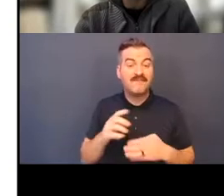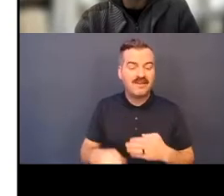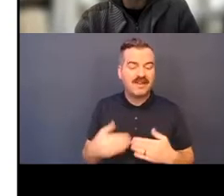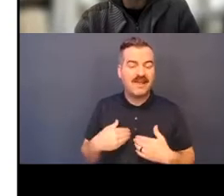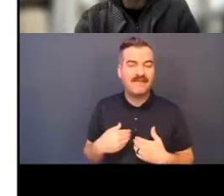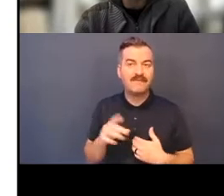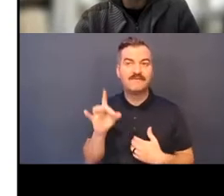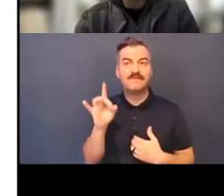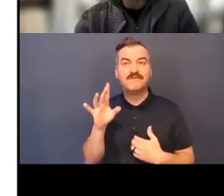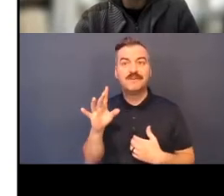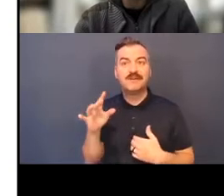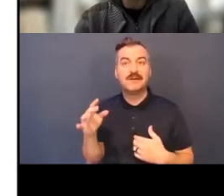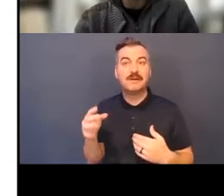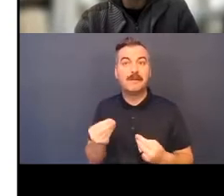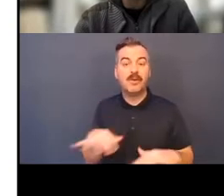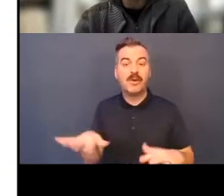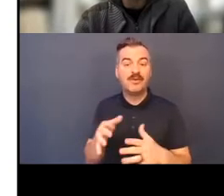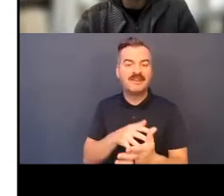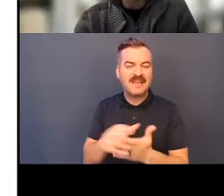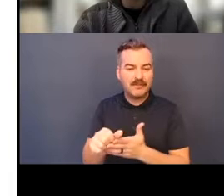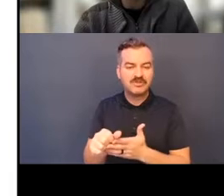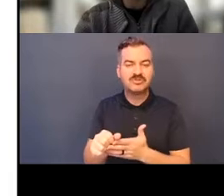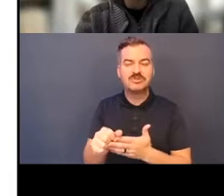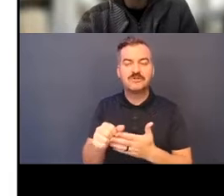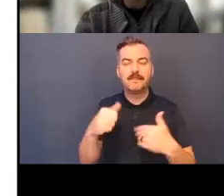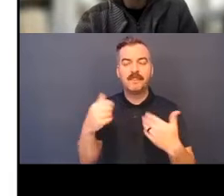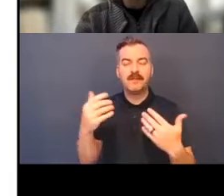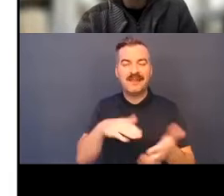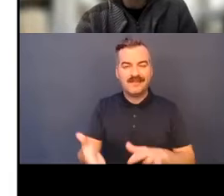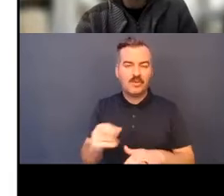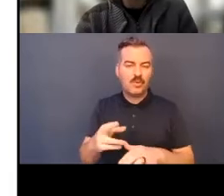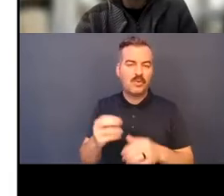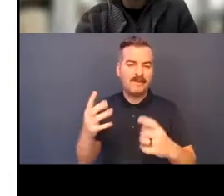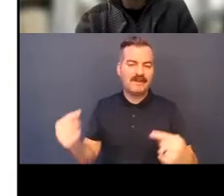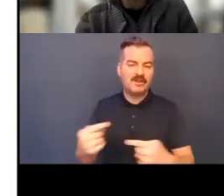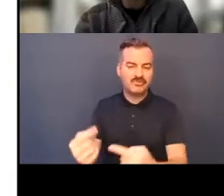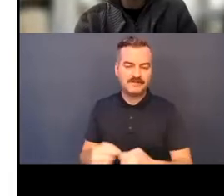damage, deaths and or multiple injuries in quote, putting aside responsive action, famous